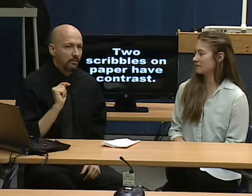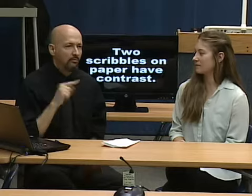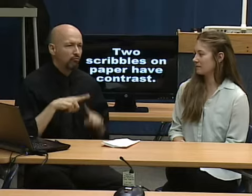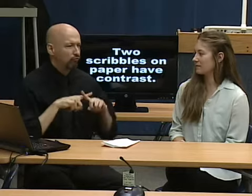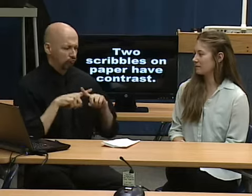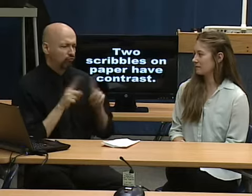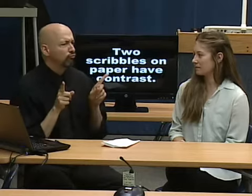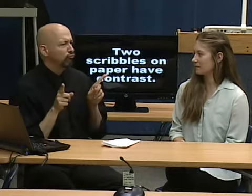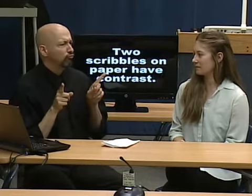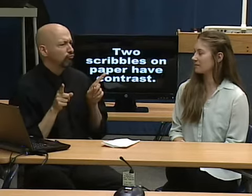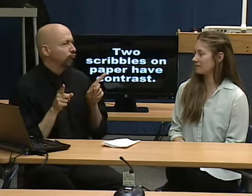Contrast.